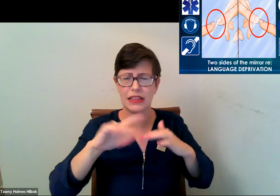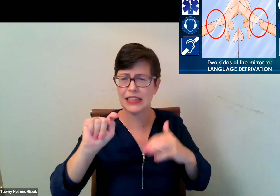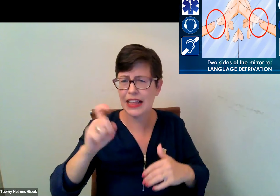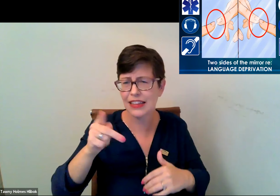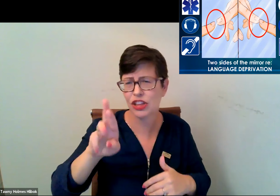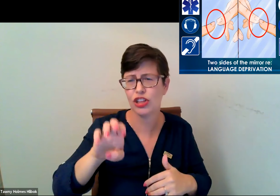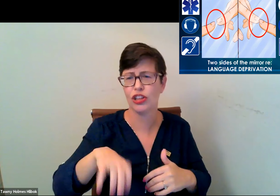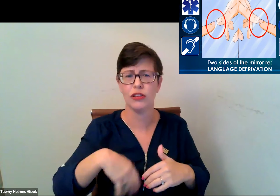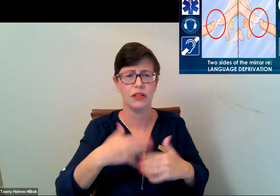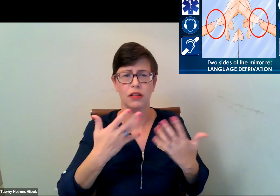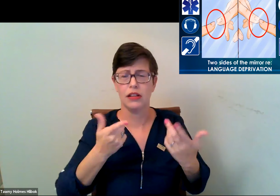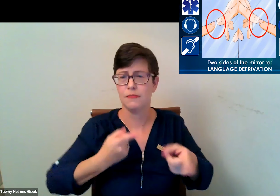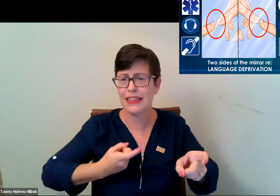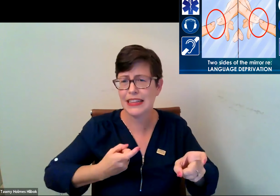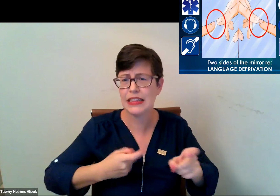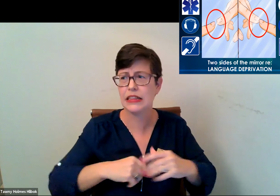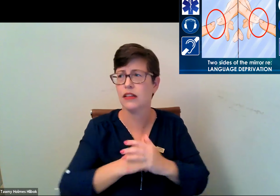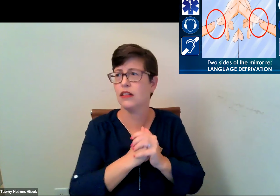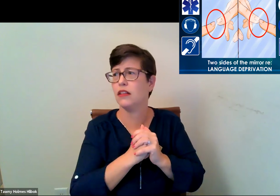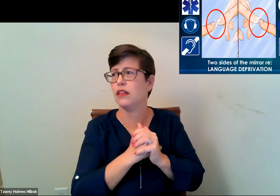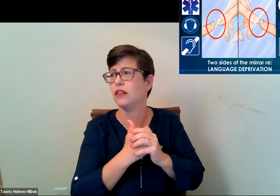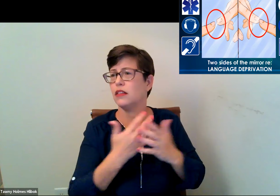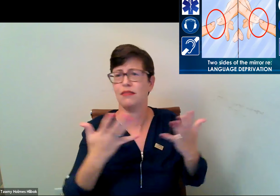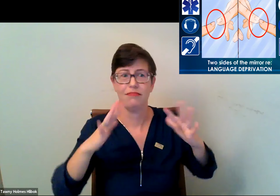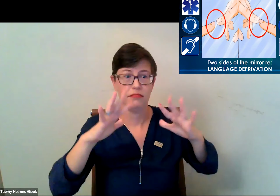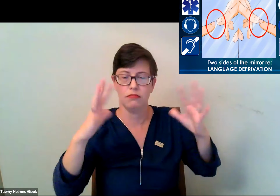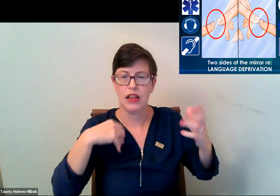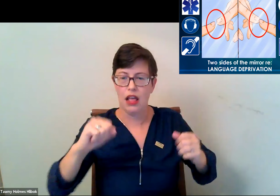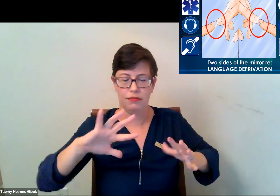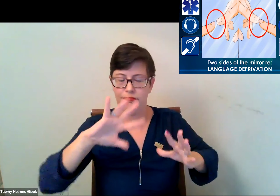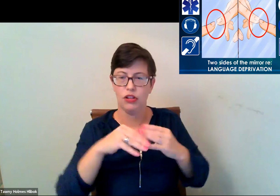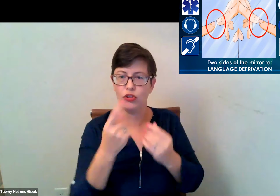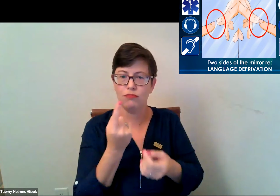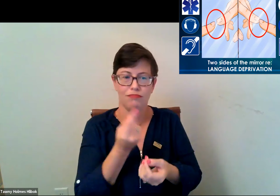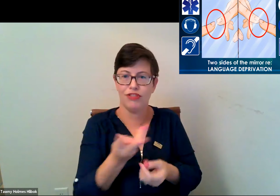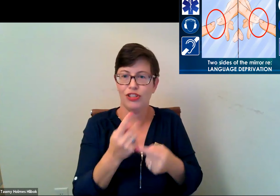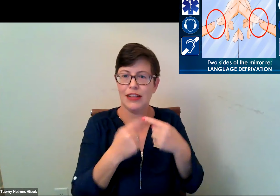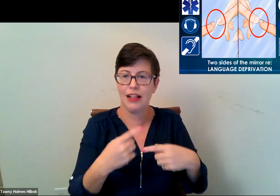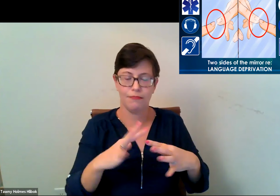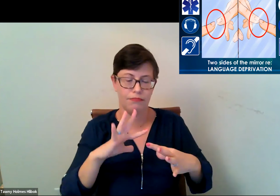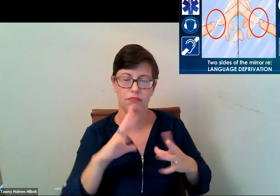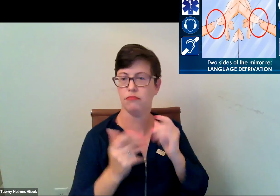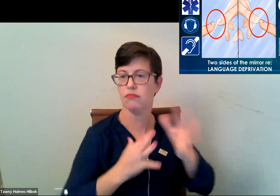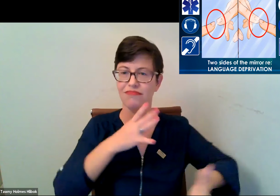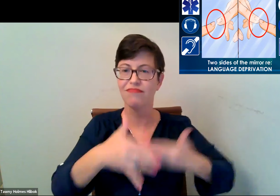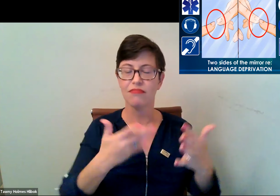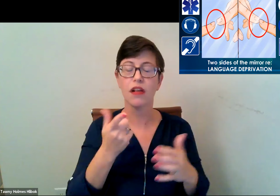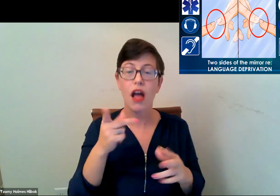colors and shapes textures can all be conveyed speed all at the same time, it just a few signs